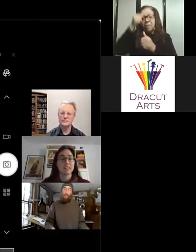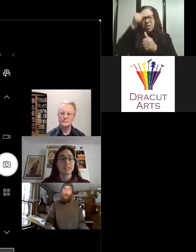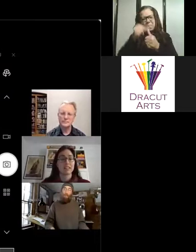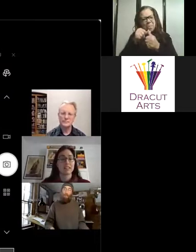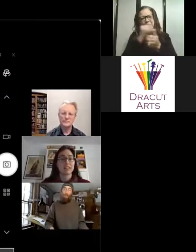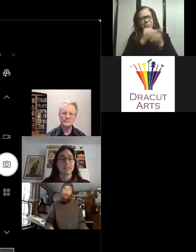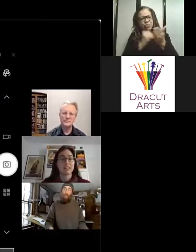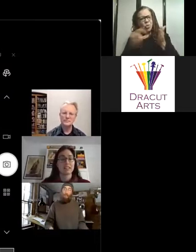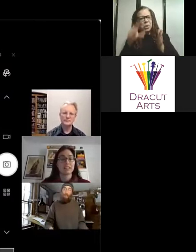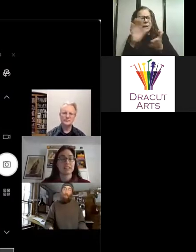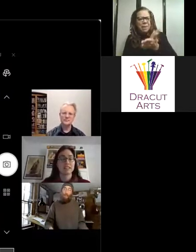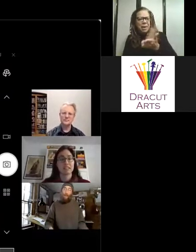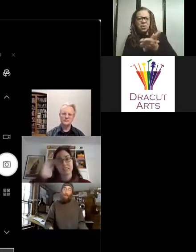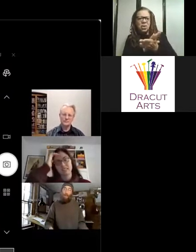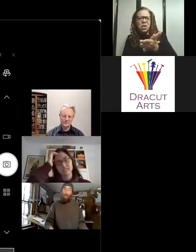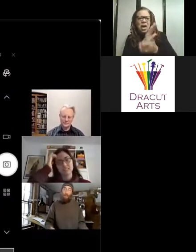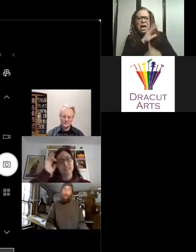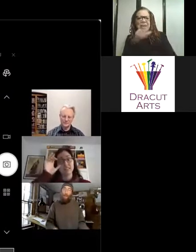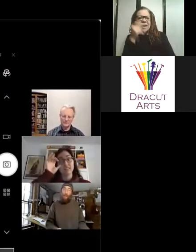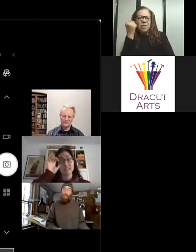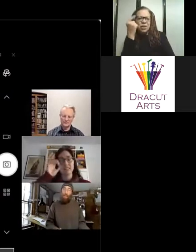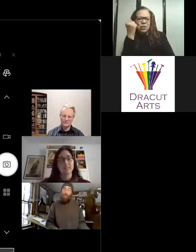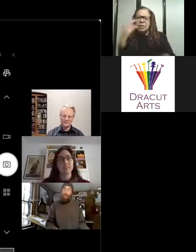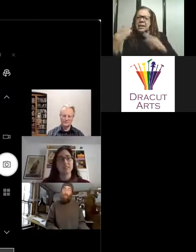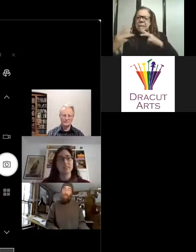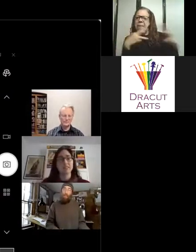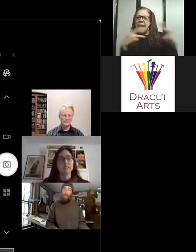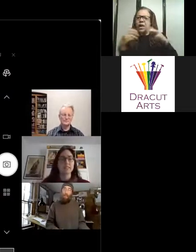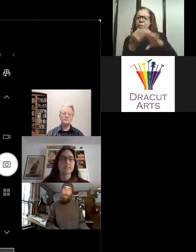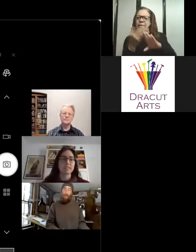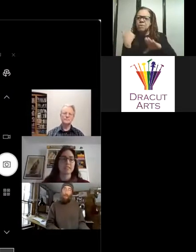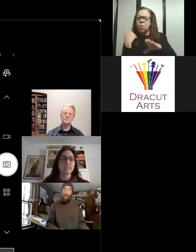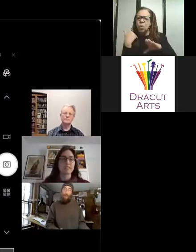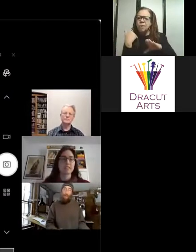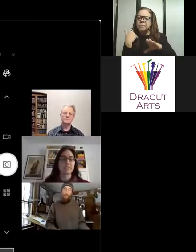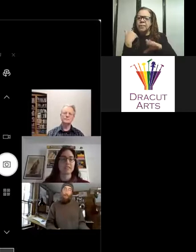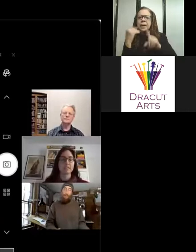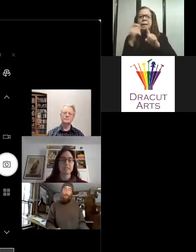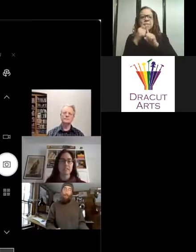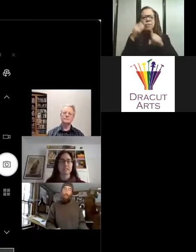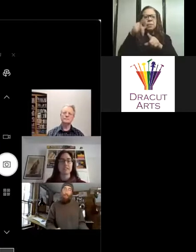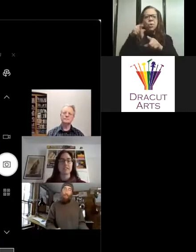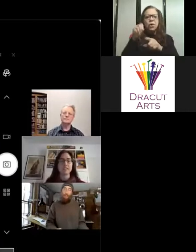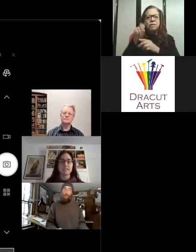Wow, I've never understood that battle before, and I've never understood it from the point of view of every person I drew in